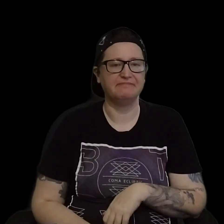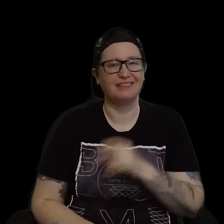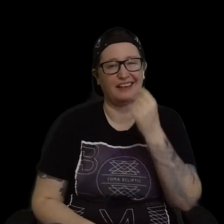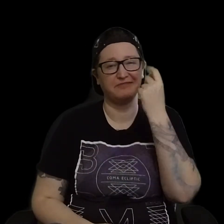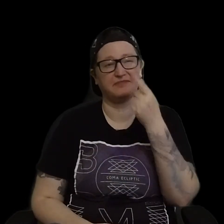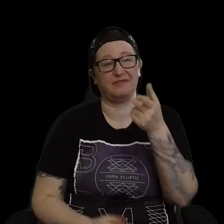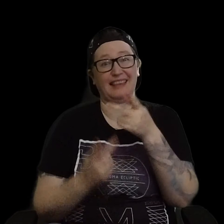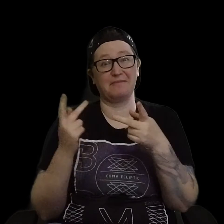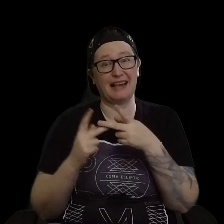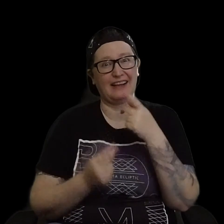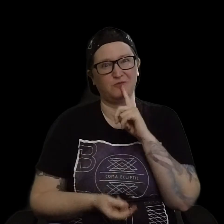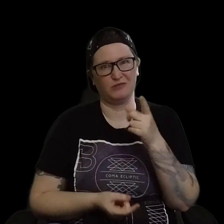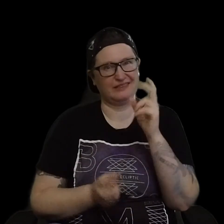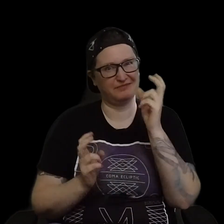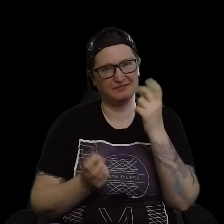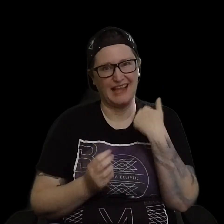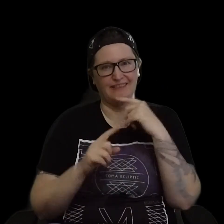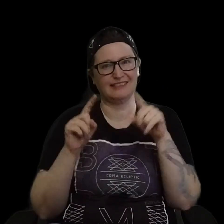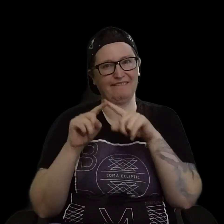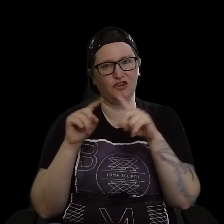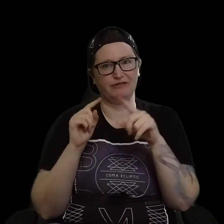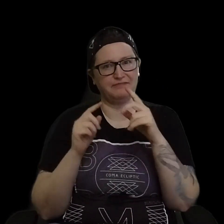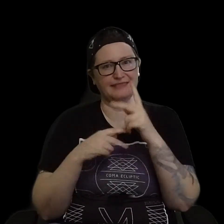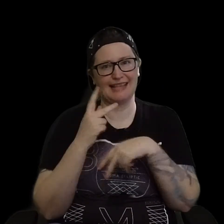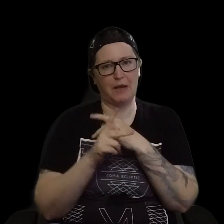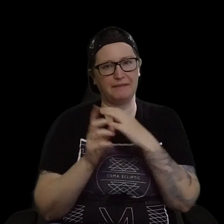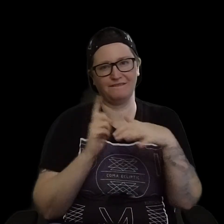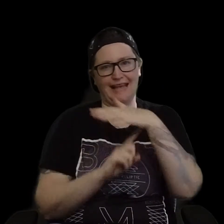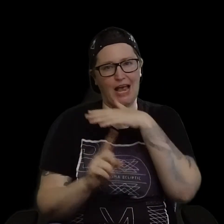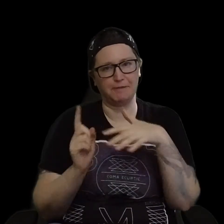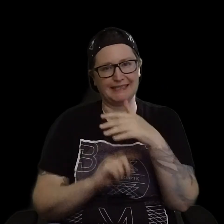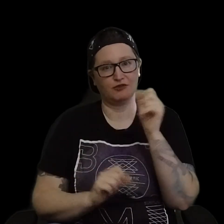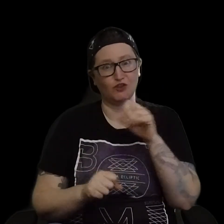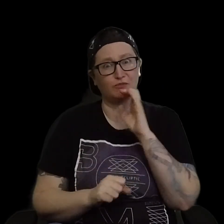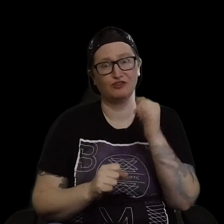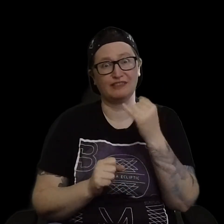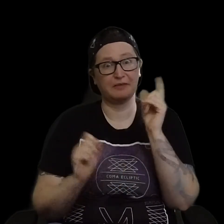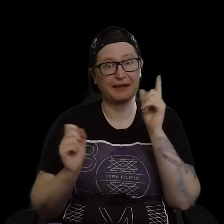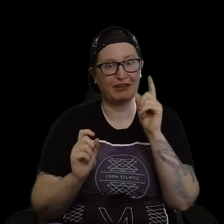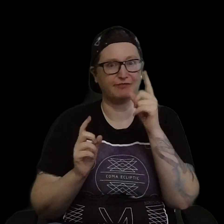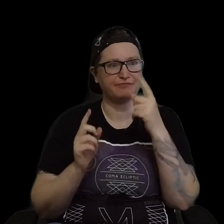not bad and the place is really like I said it has a lot of different types of environments